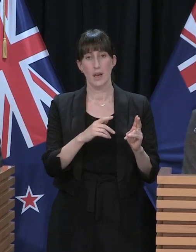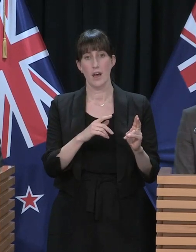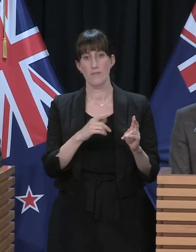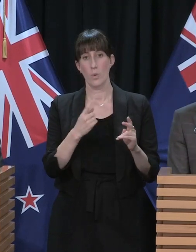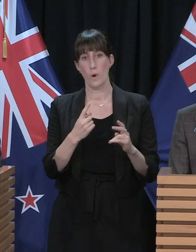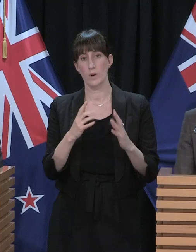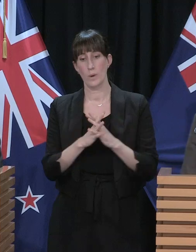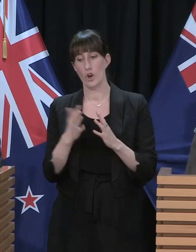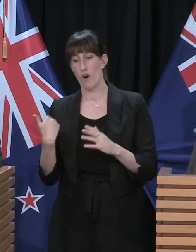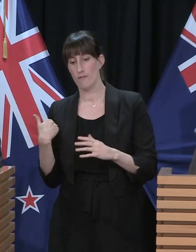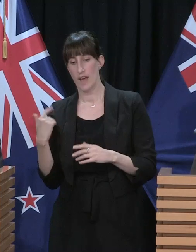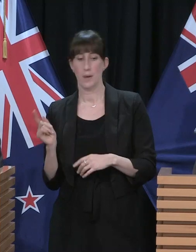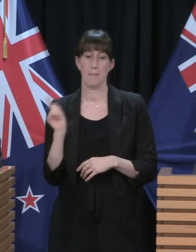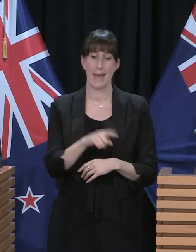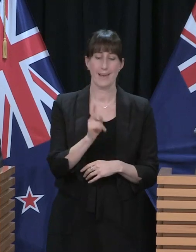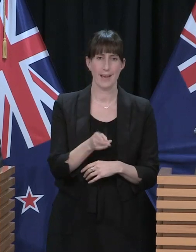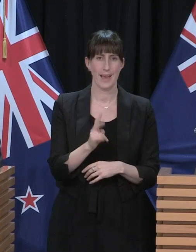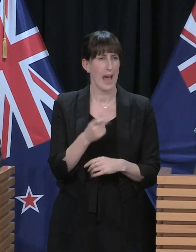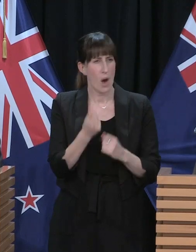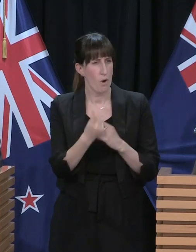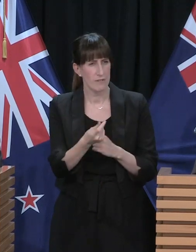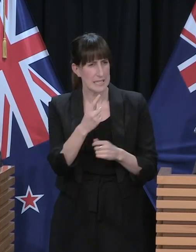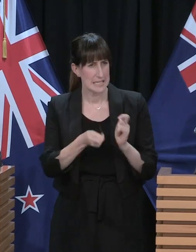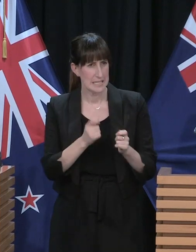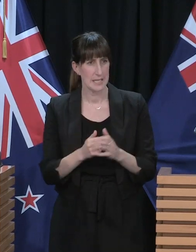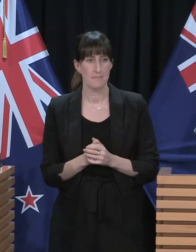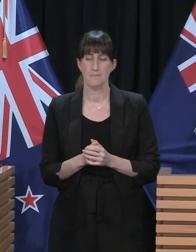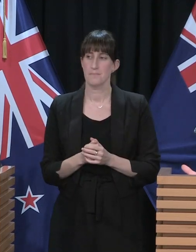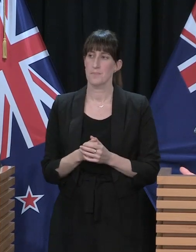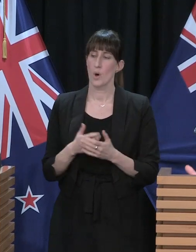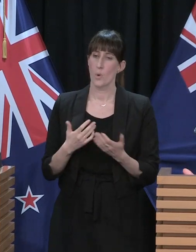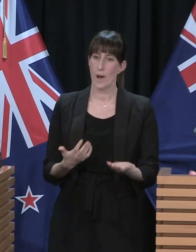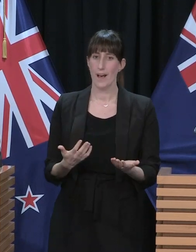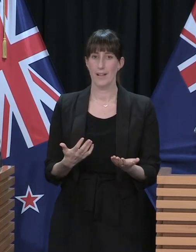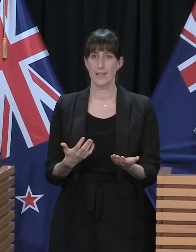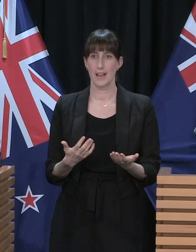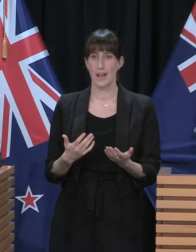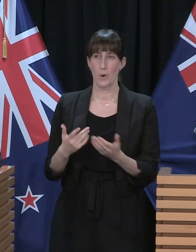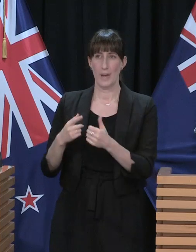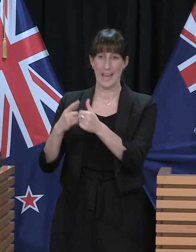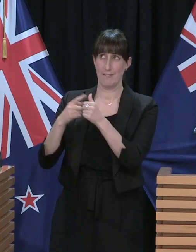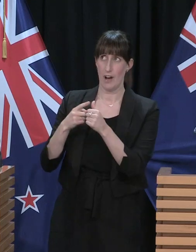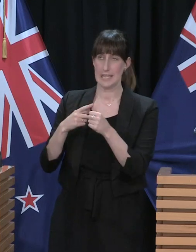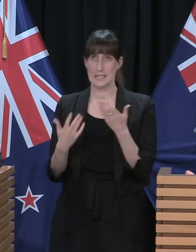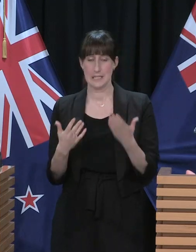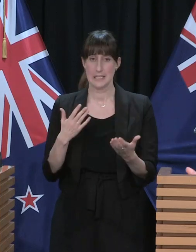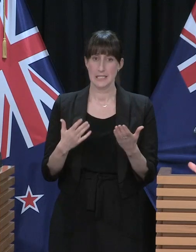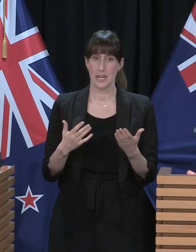a Sunday and then I'm back again the following sun, do I get - how (SPEAKS INDISTINCTLY)? We